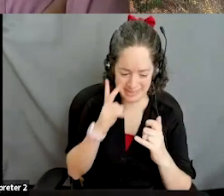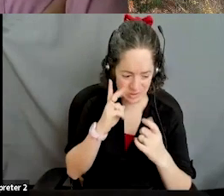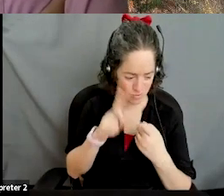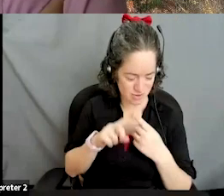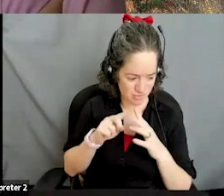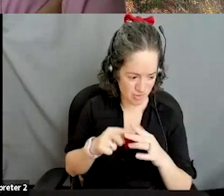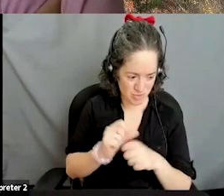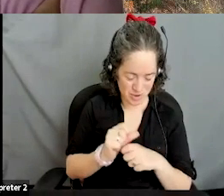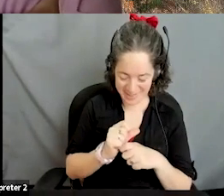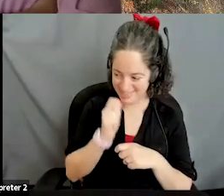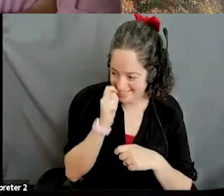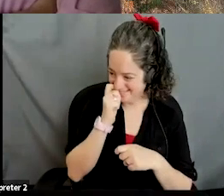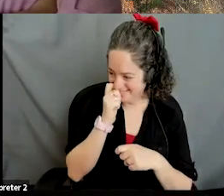That was the first thing we started to develop.